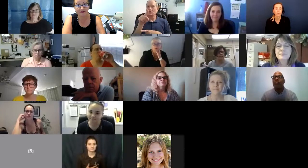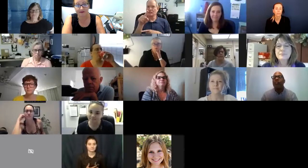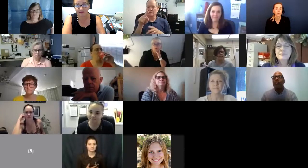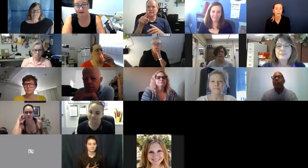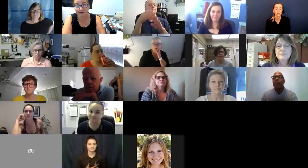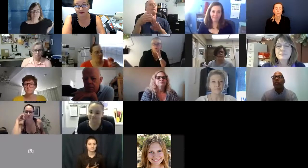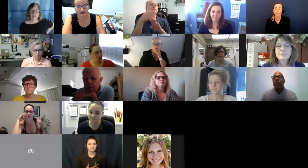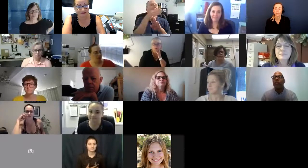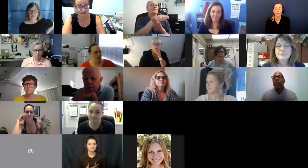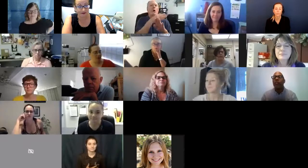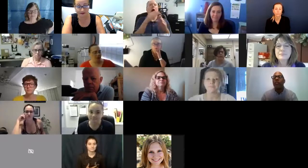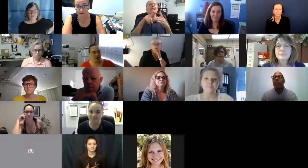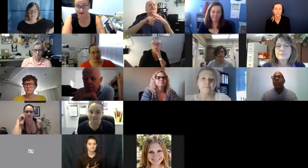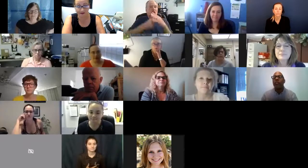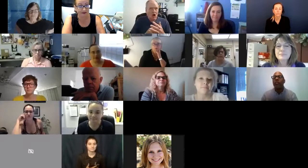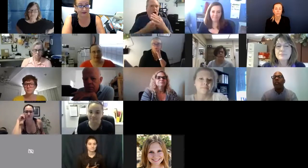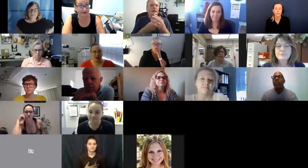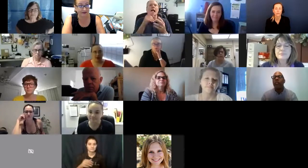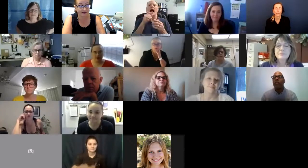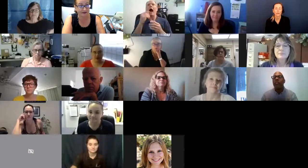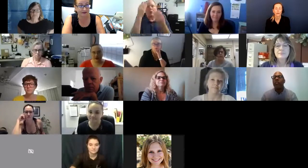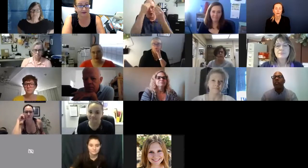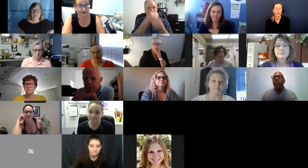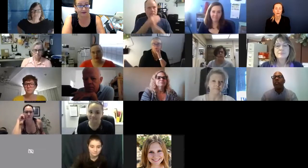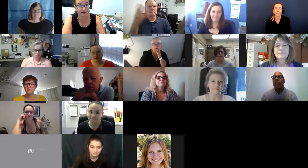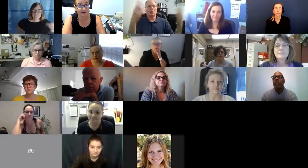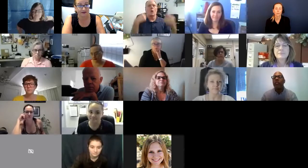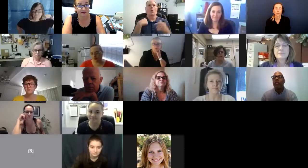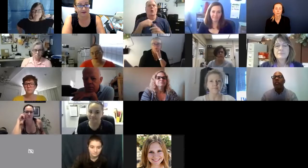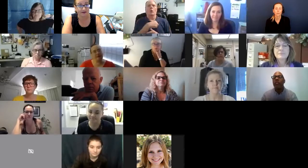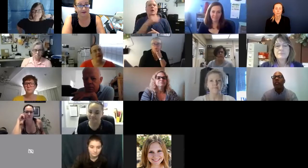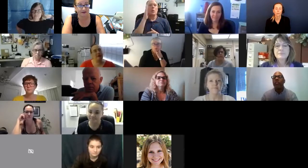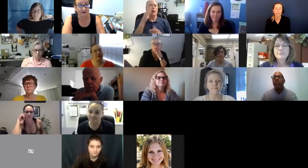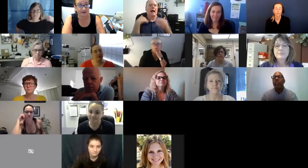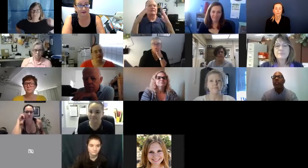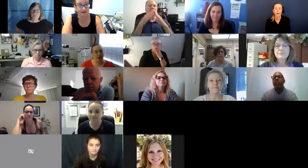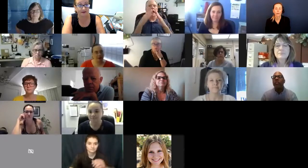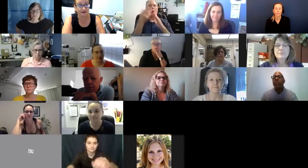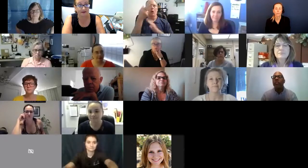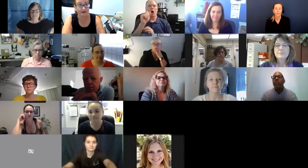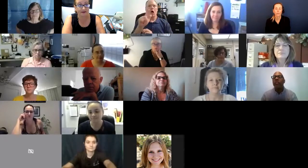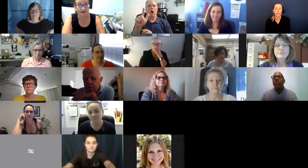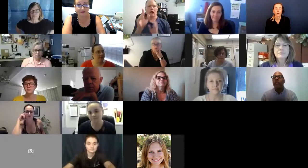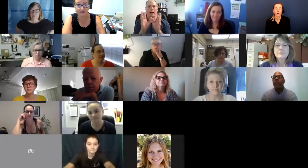questions. But before we start, I would like to let you know that we will be hosting a Town Hall